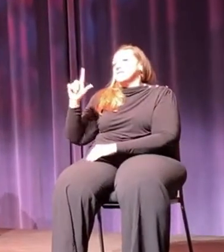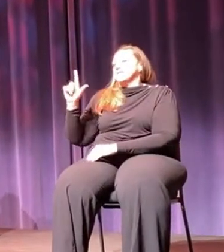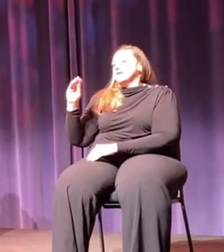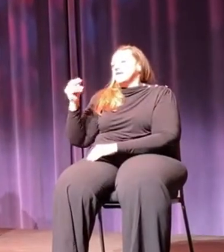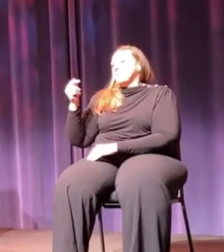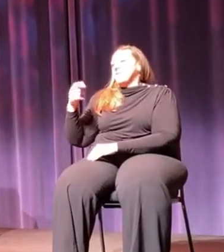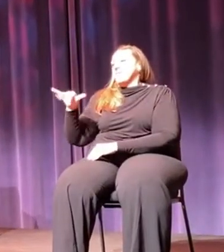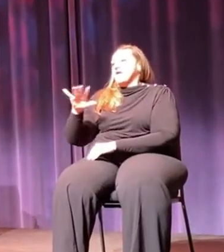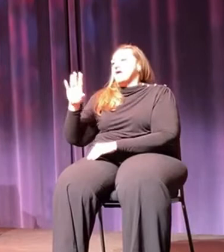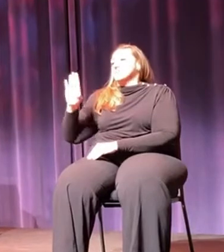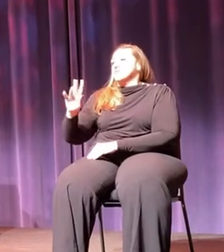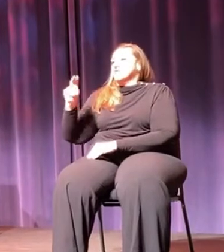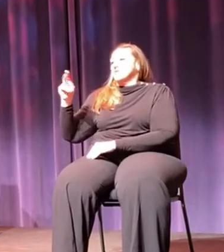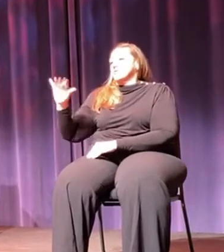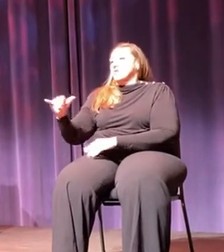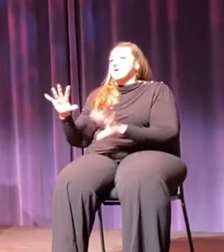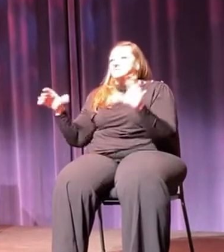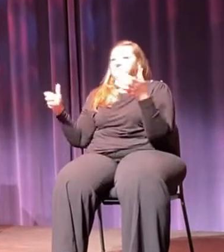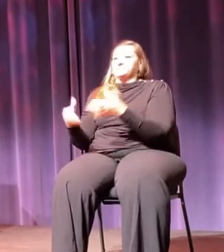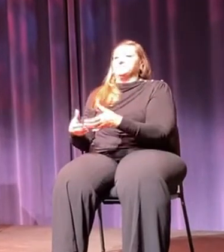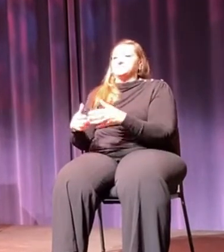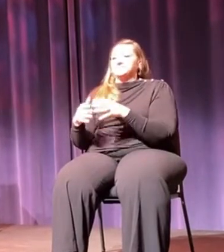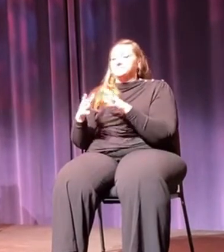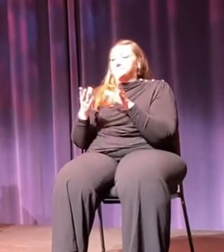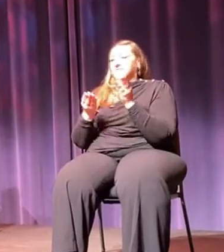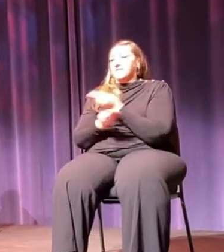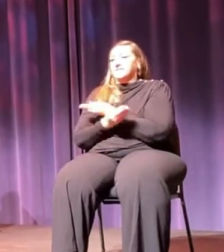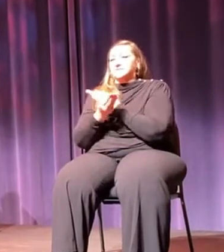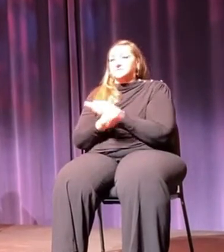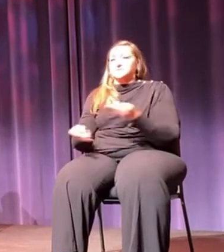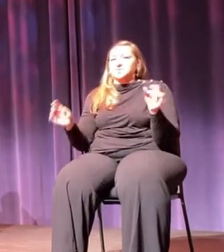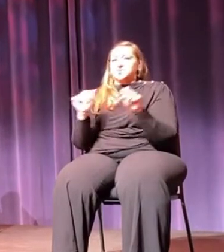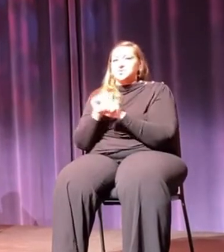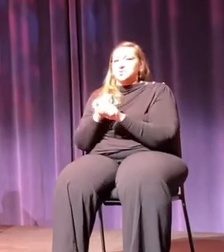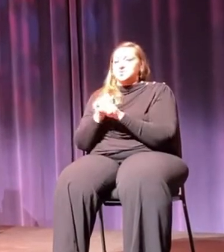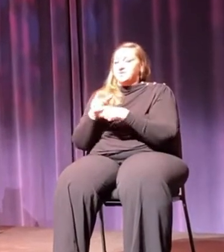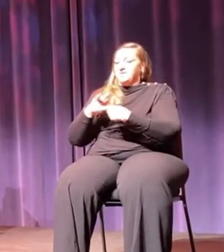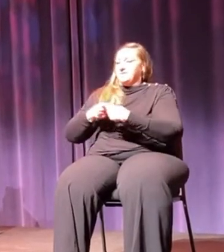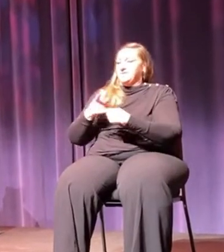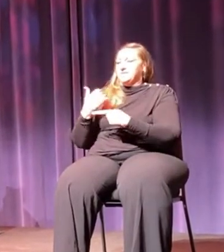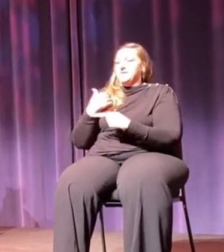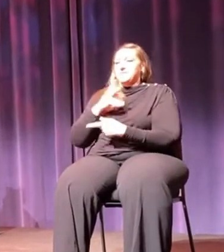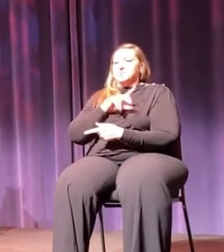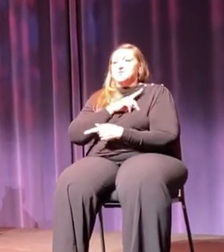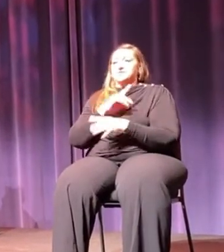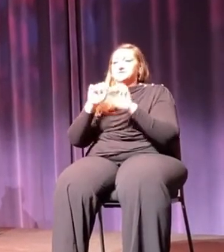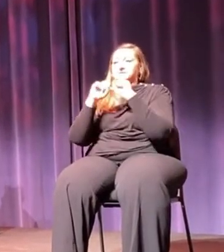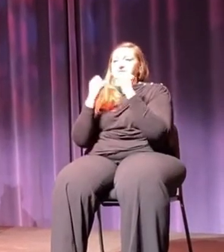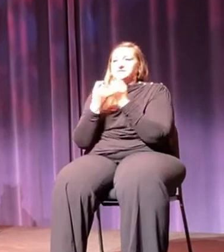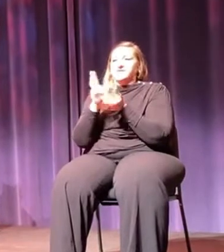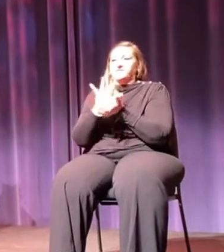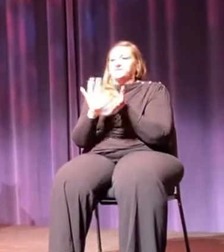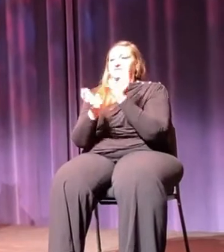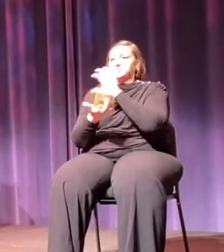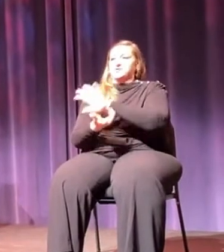huiying's poetry organizing and facilitation work lives at the intersection of personal and societal transformation.